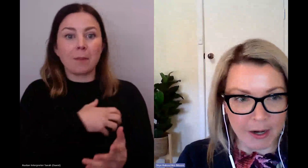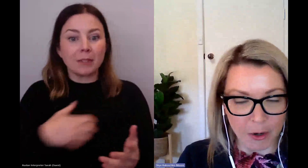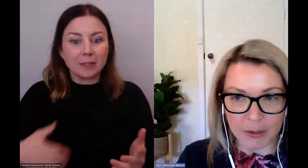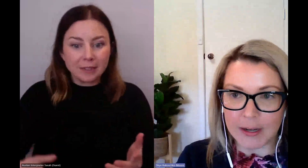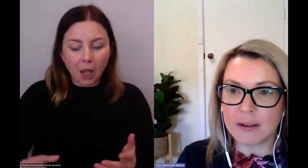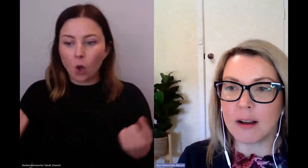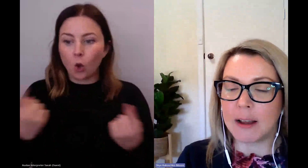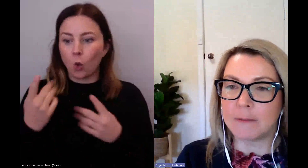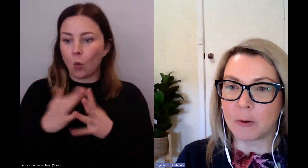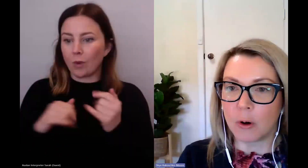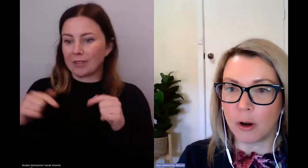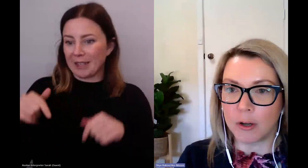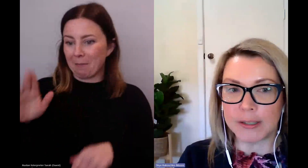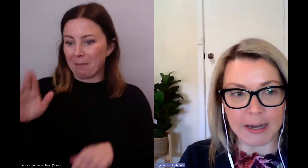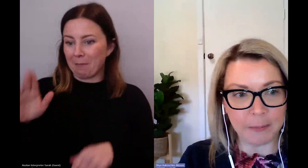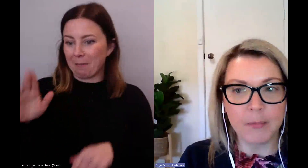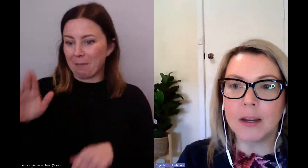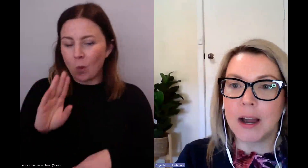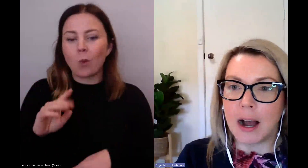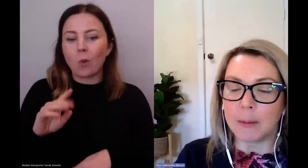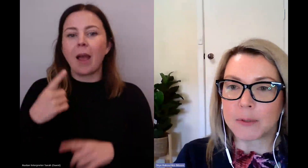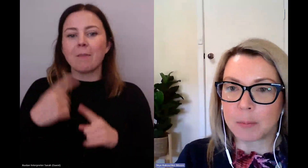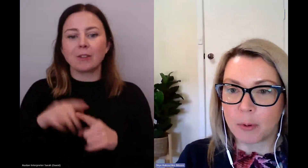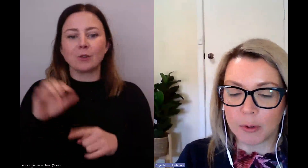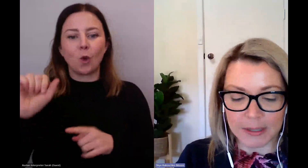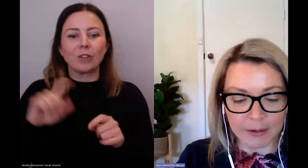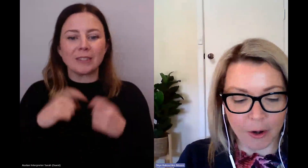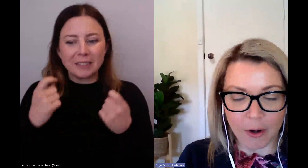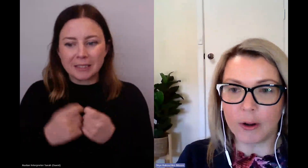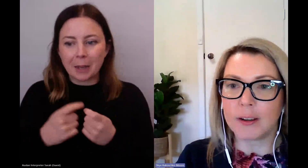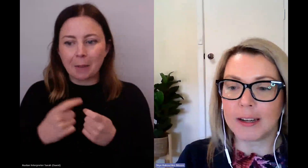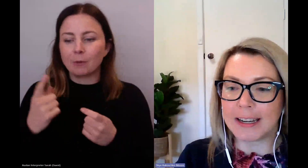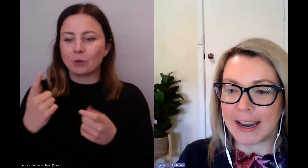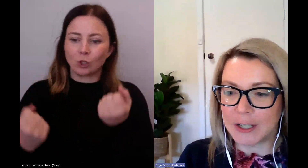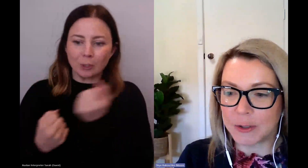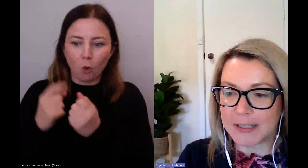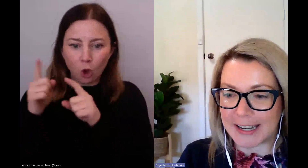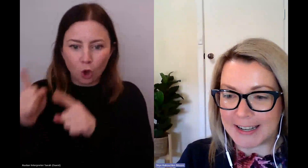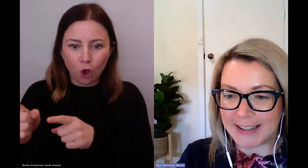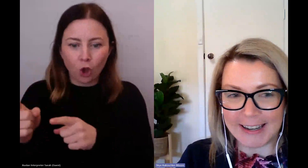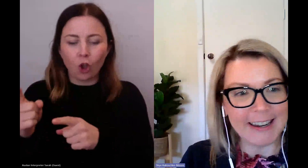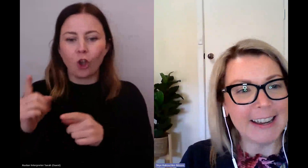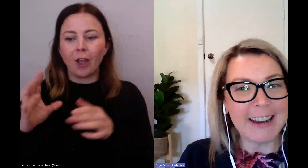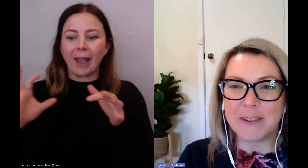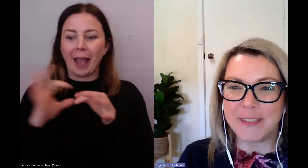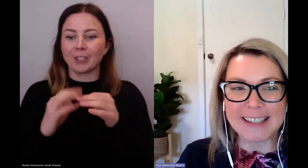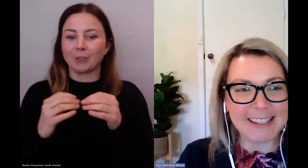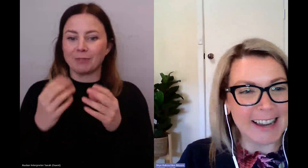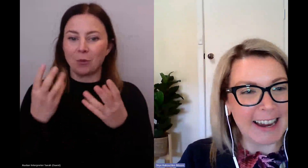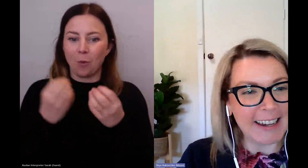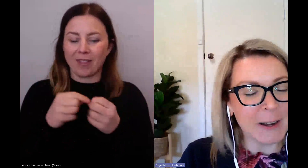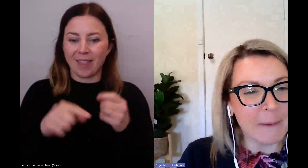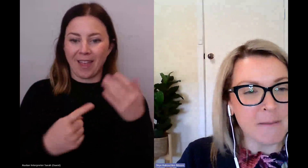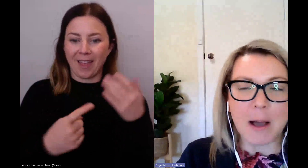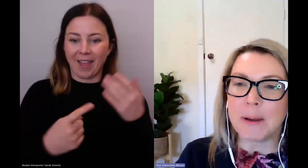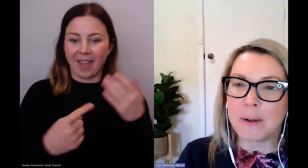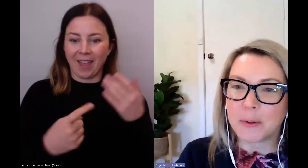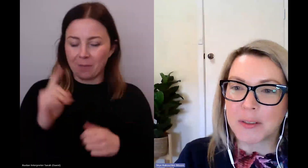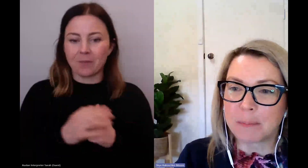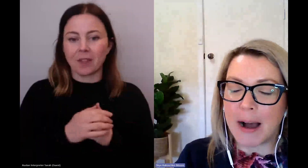here earlier and for her team supporting her engagement in the event today and also the